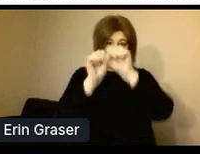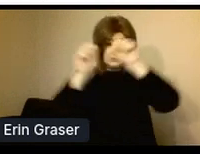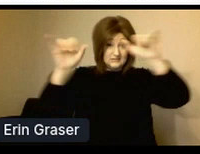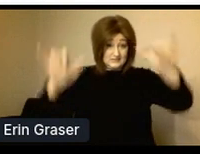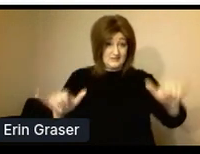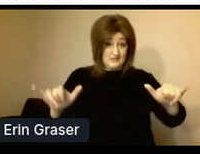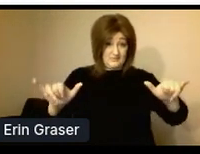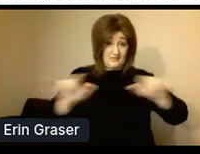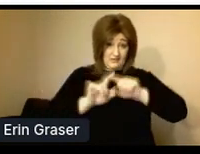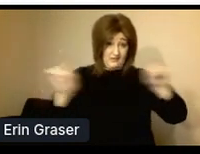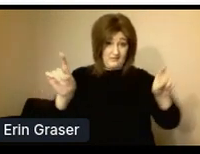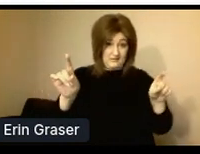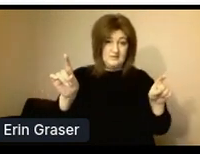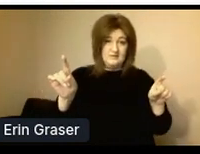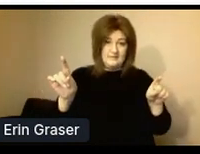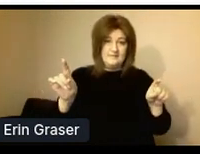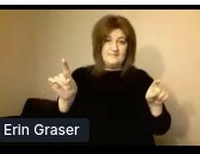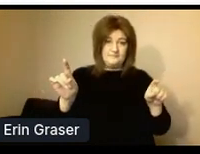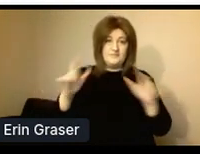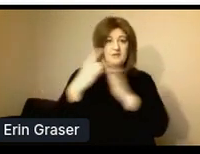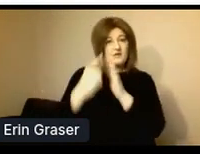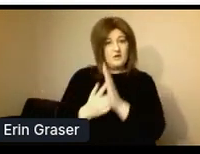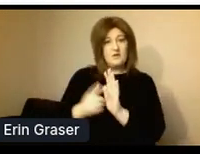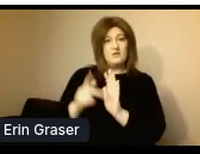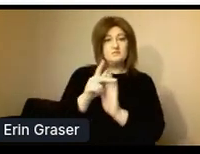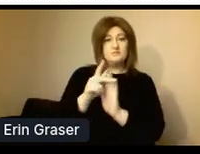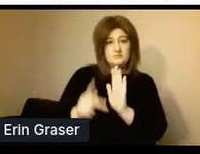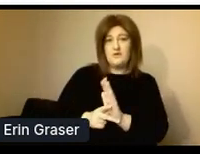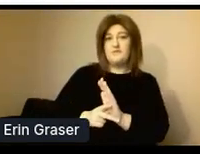Systemic racism is laws and policies and practices